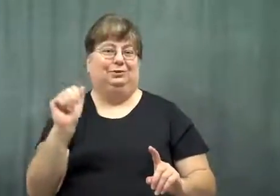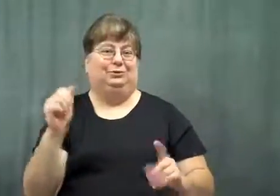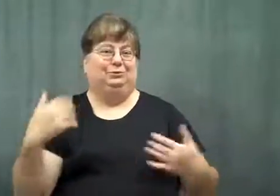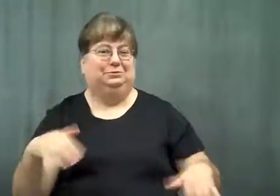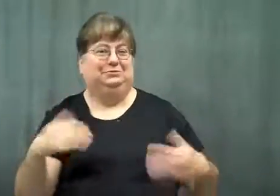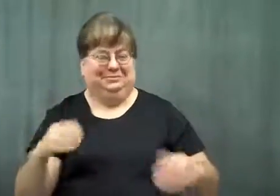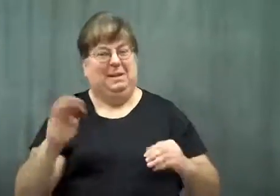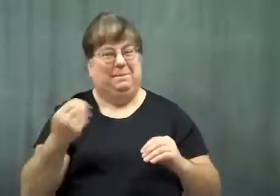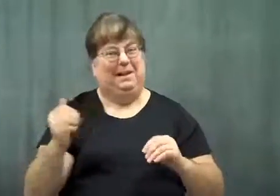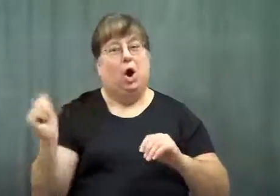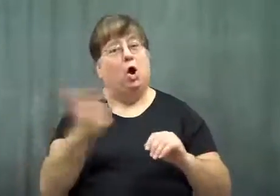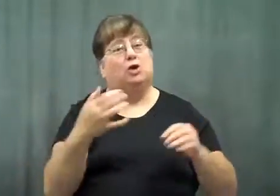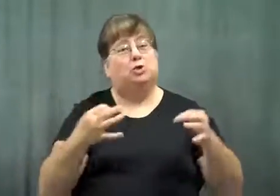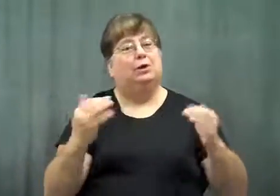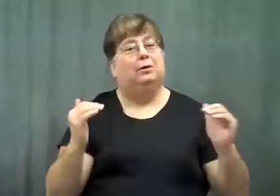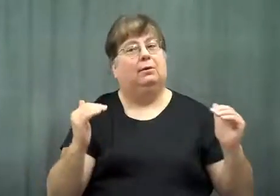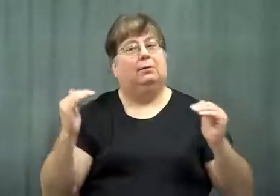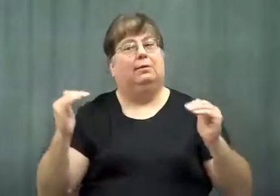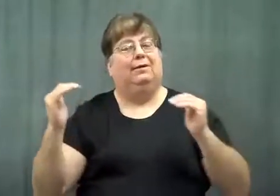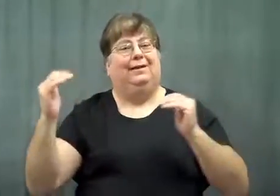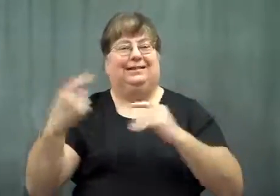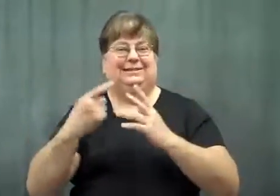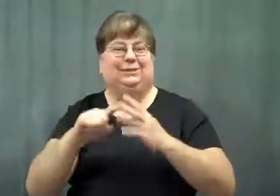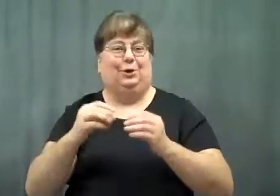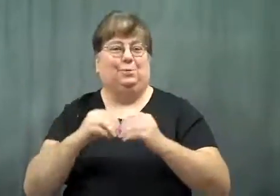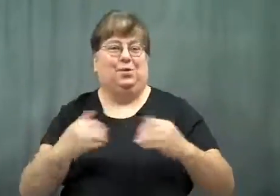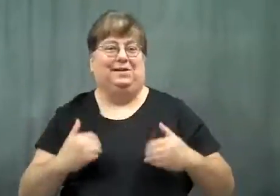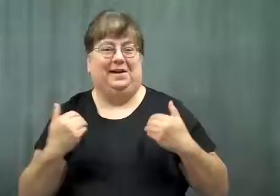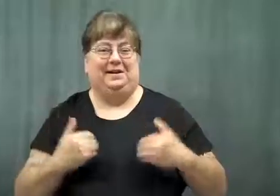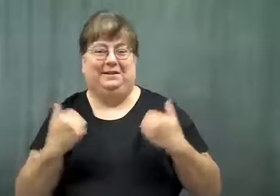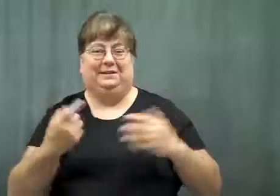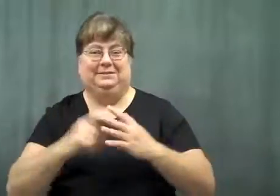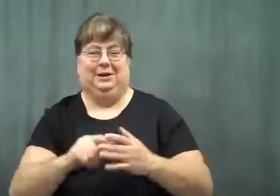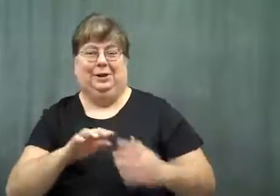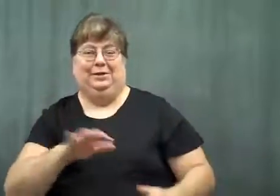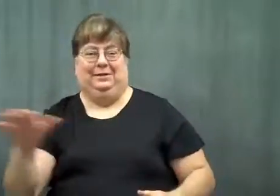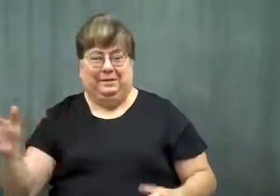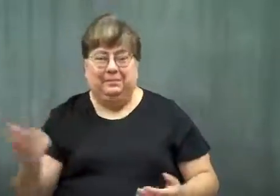The trend is toward younger judges now.